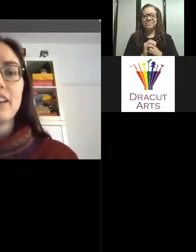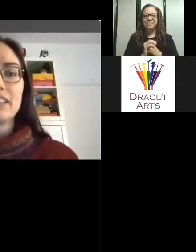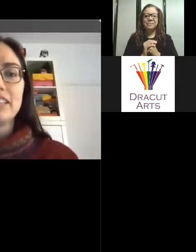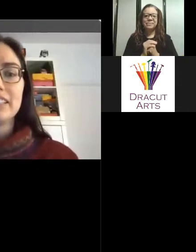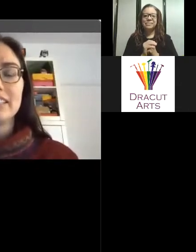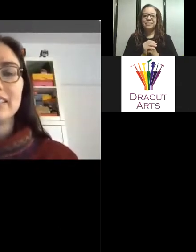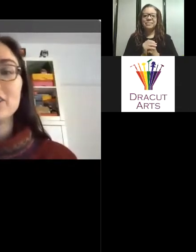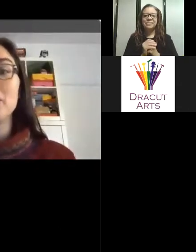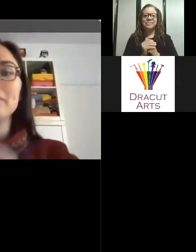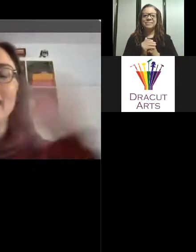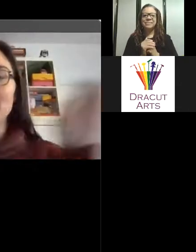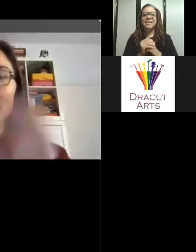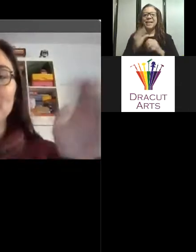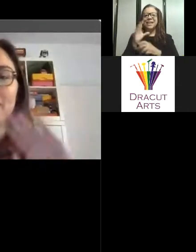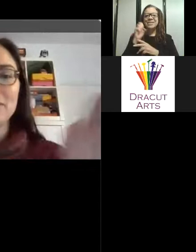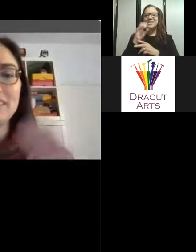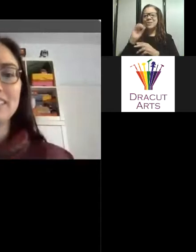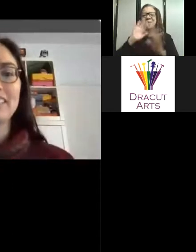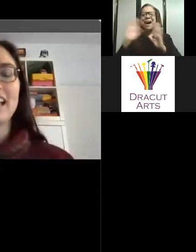All right. So hello everyone!